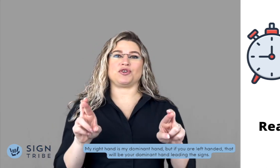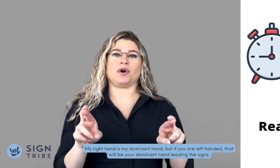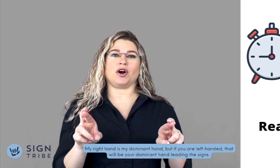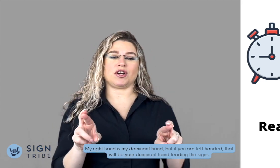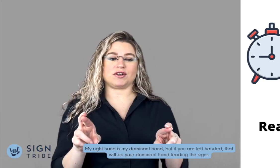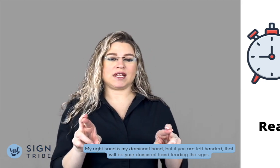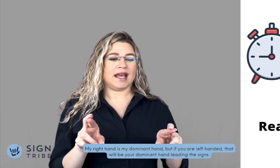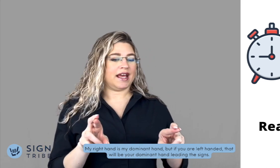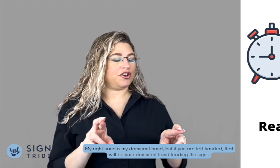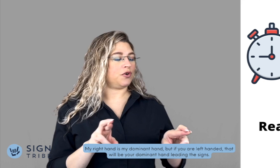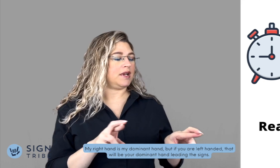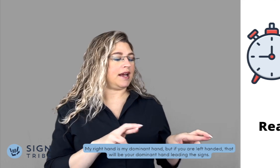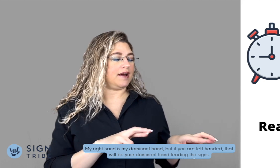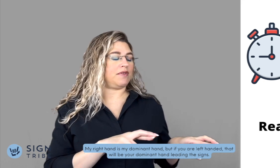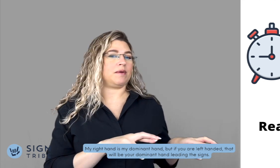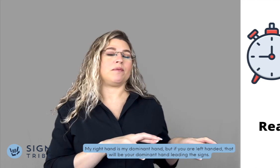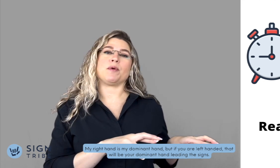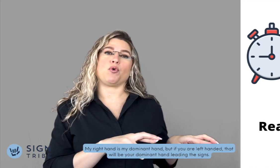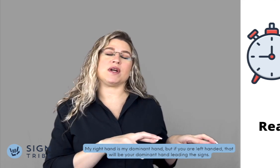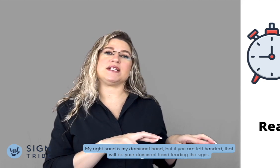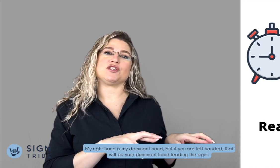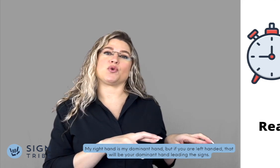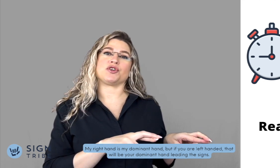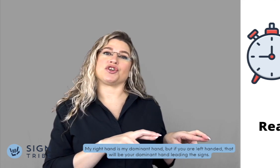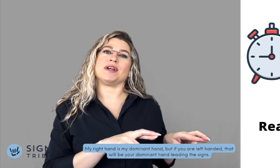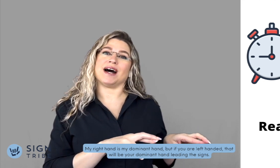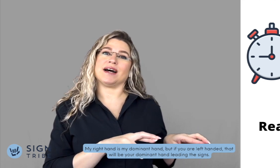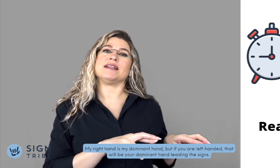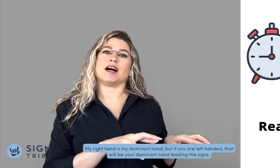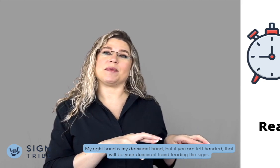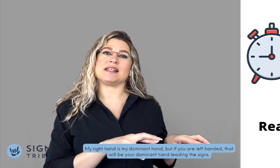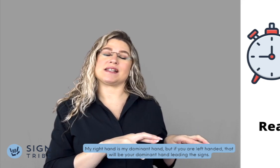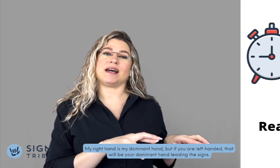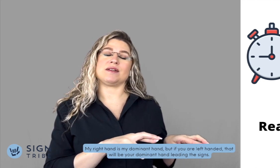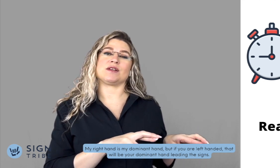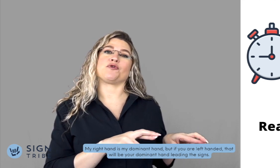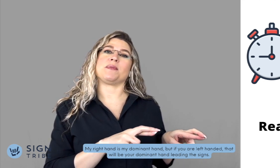Rs and you're going to have them pointing towards your non dominant side. So for me,